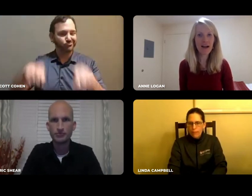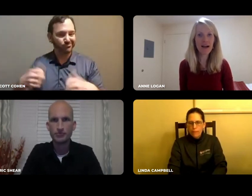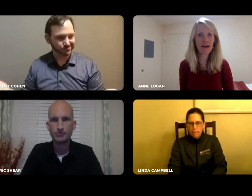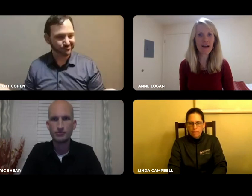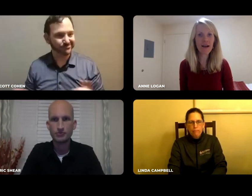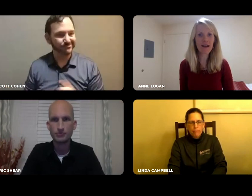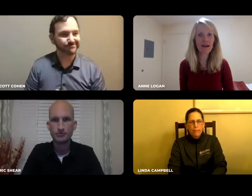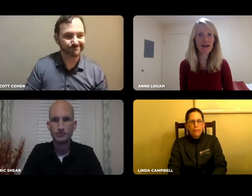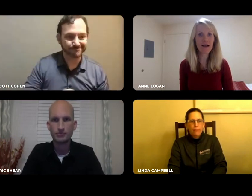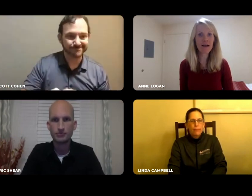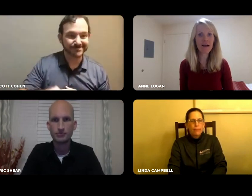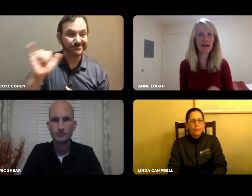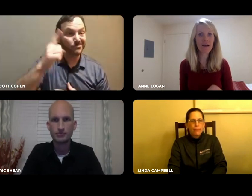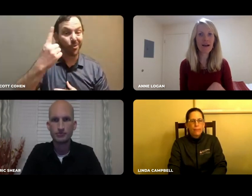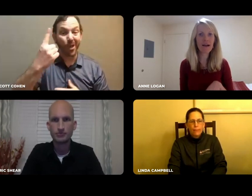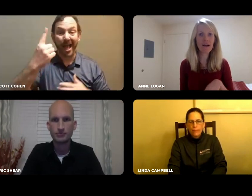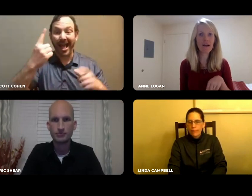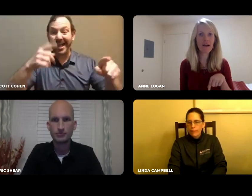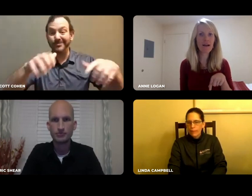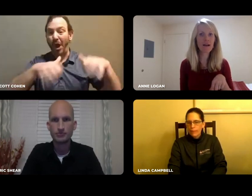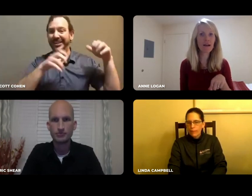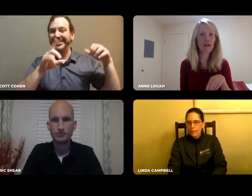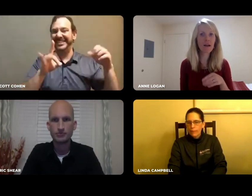They have many resources available.